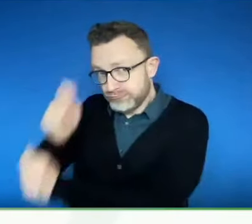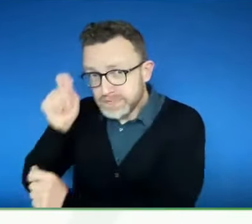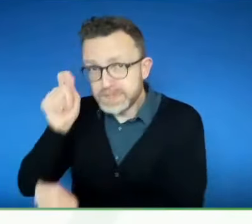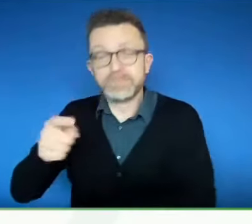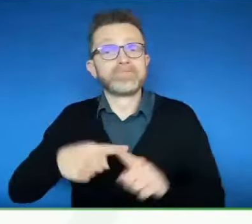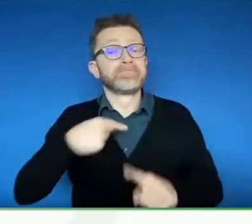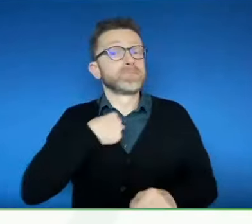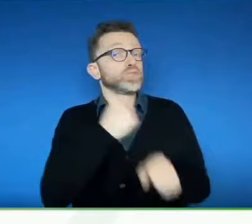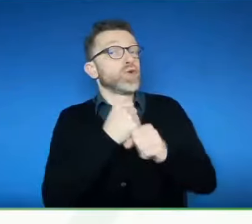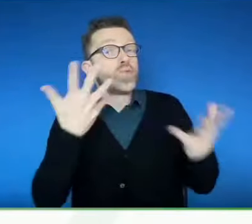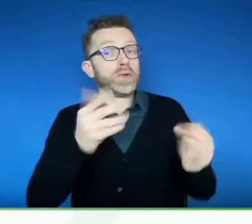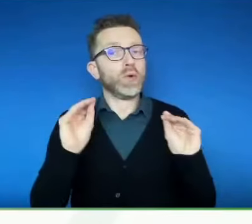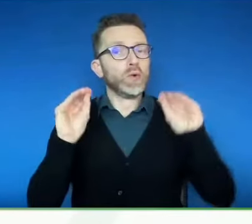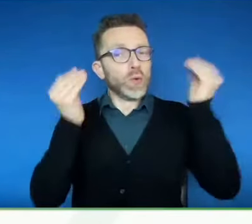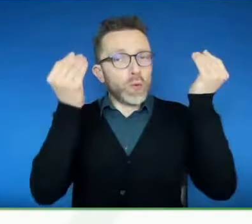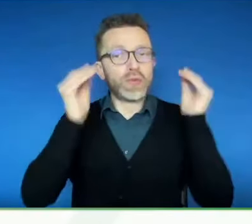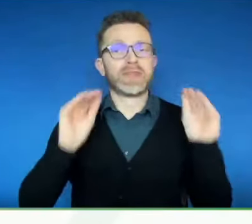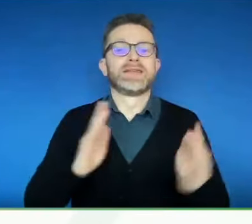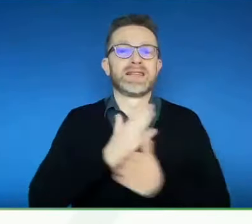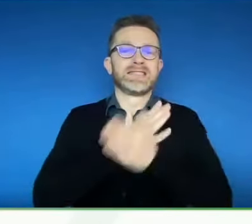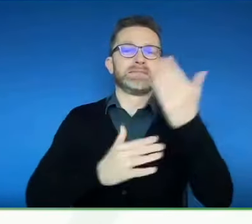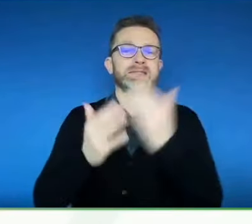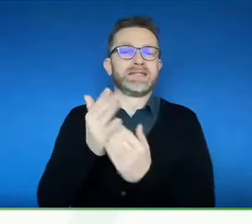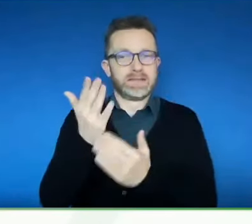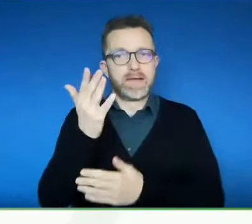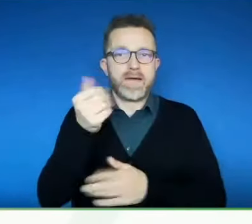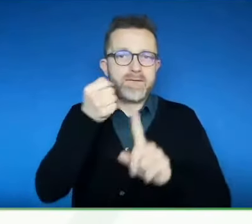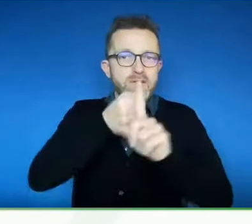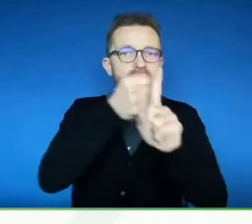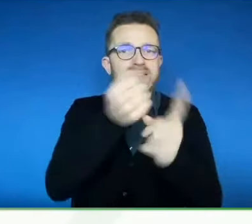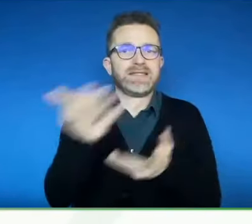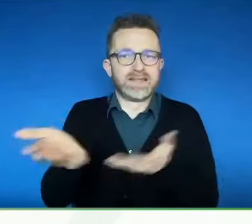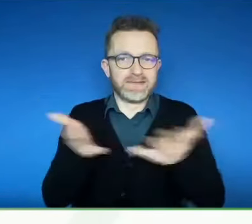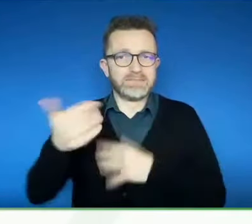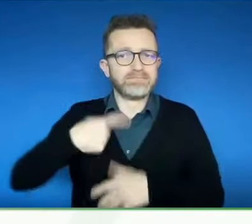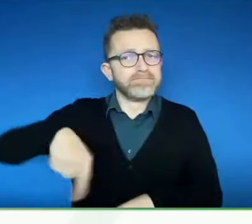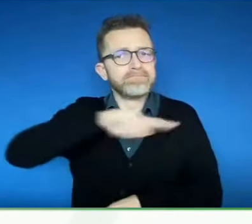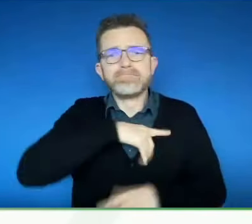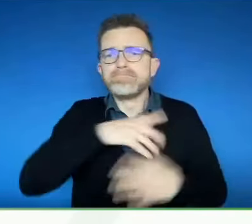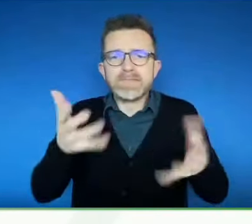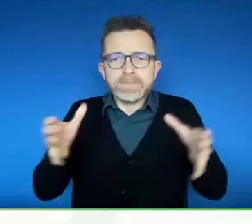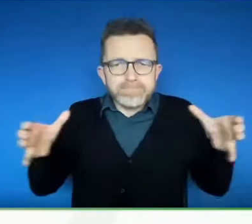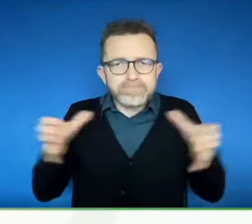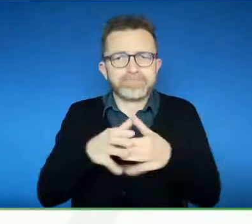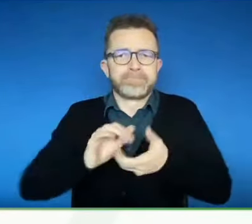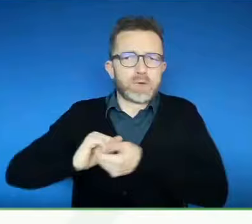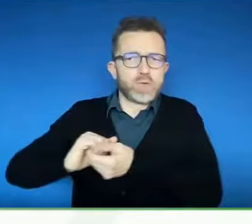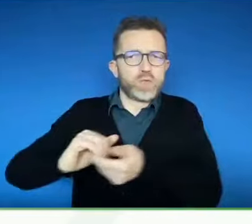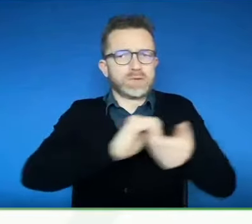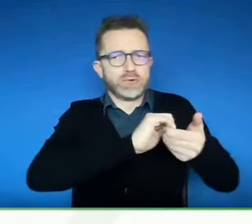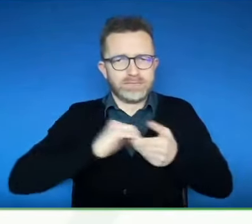state government, the National does insurance scheme, children and young people with disability Australia, the Duke of Edinburgh award.